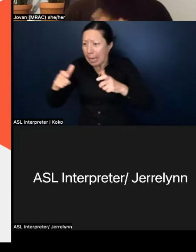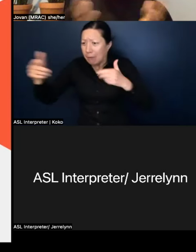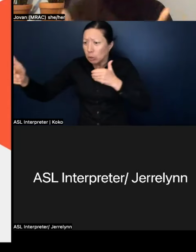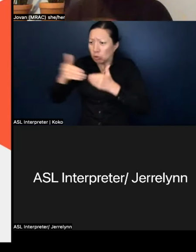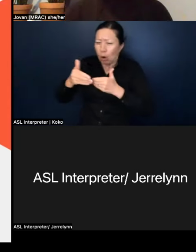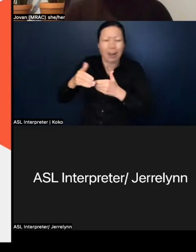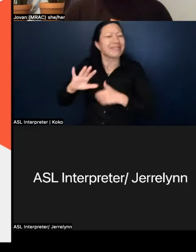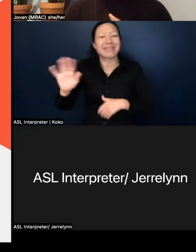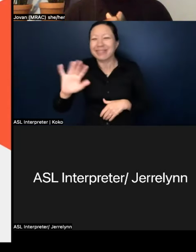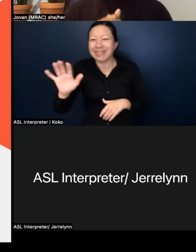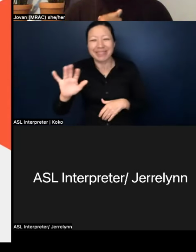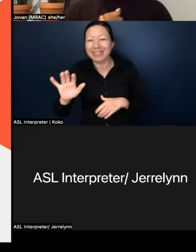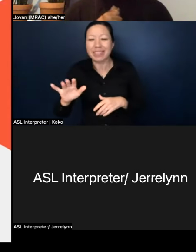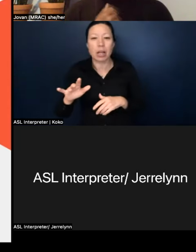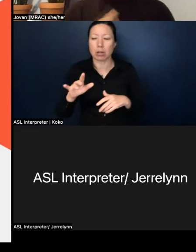Hopefully this is an easier process.